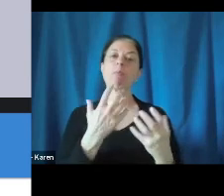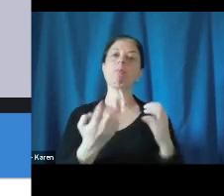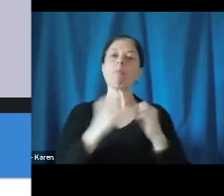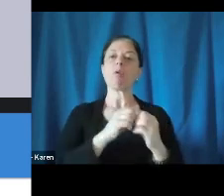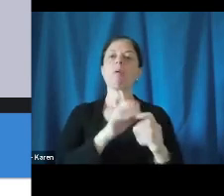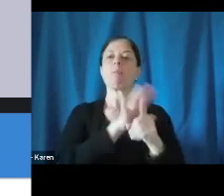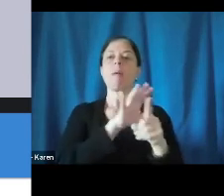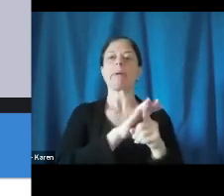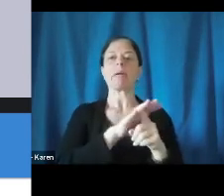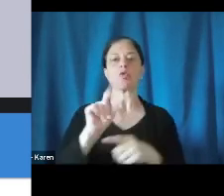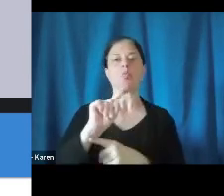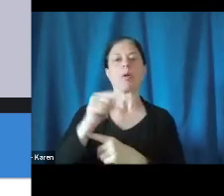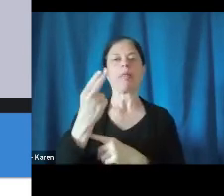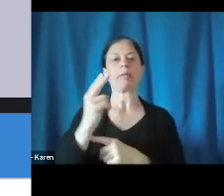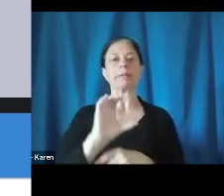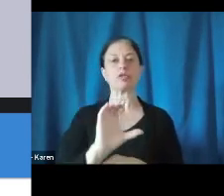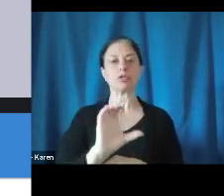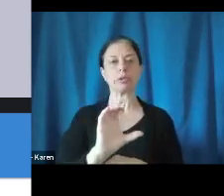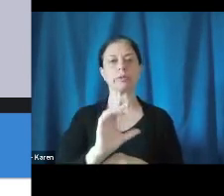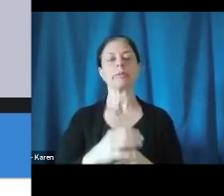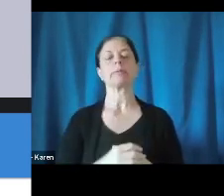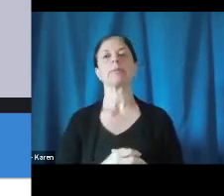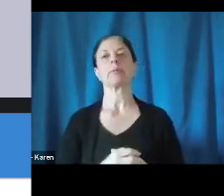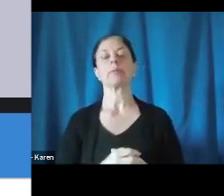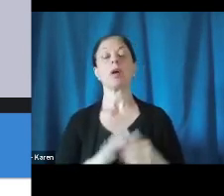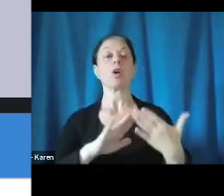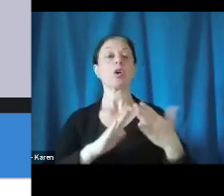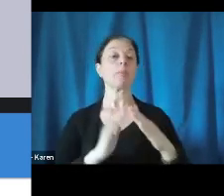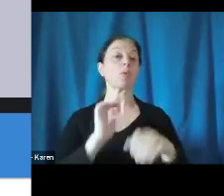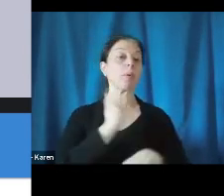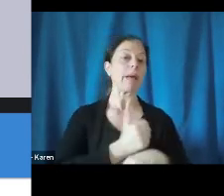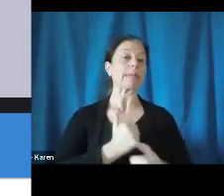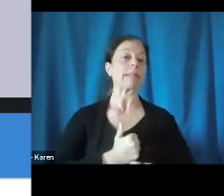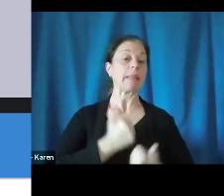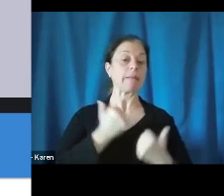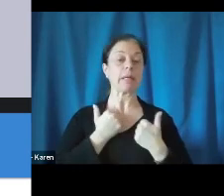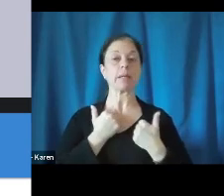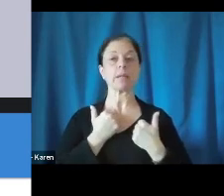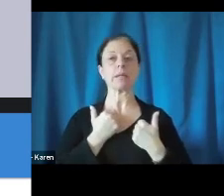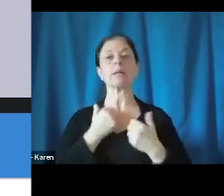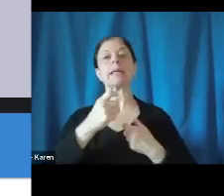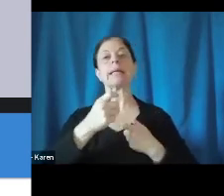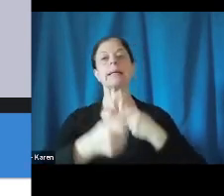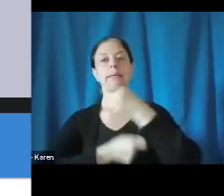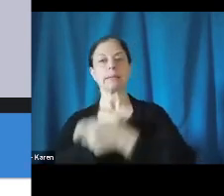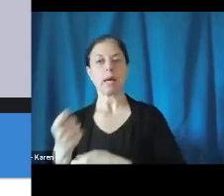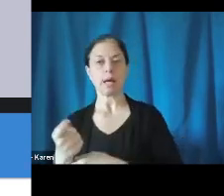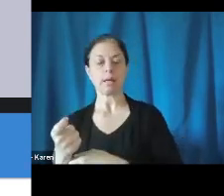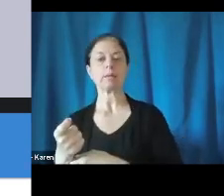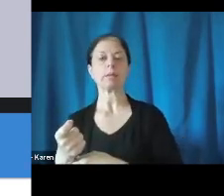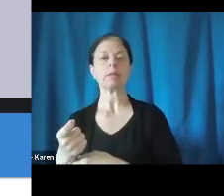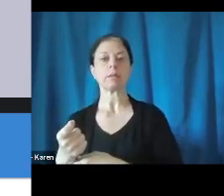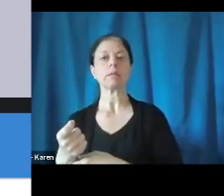though institutionalization was so much more prominent in the 20th century,